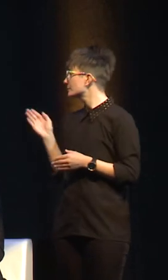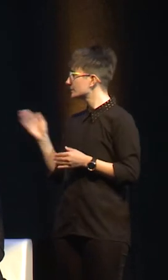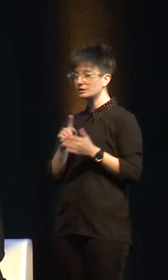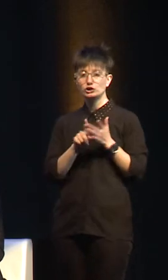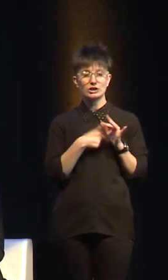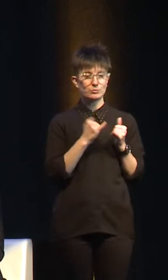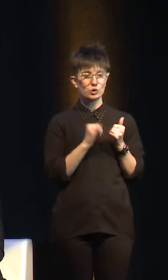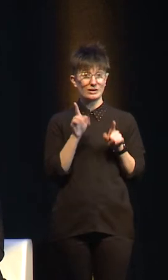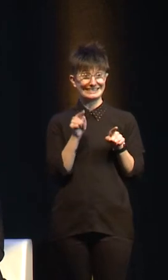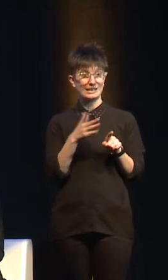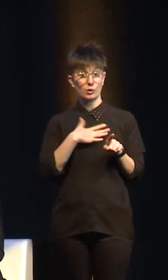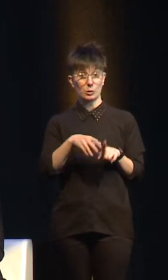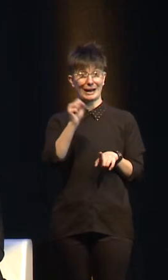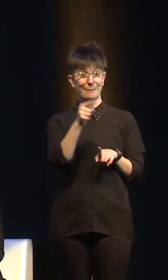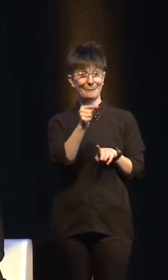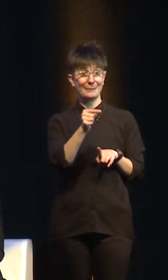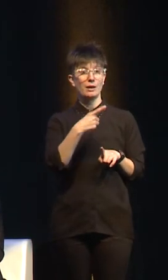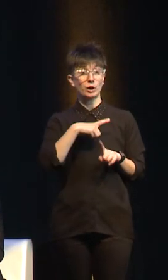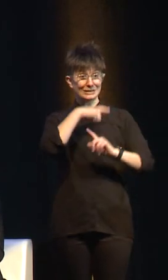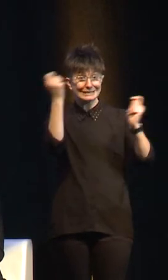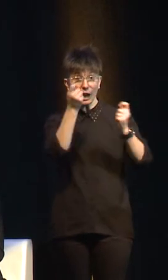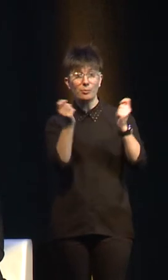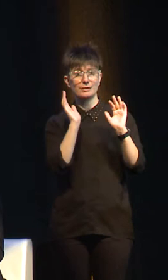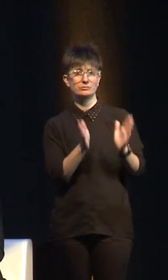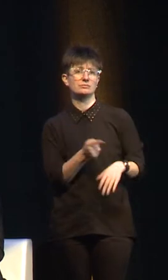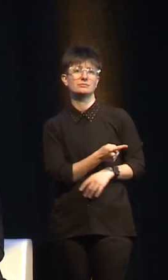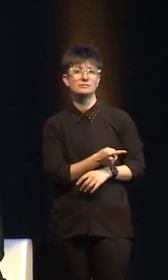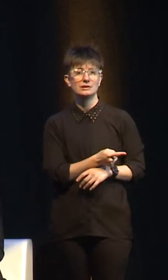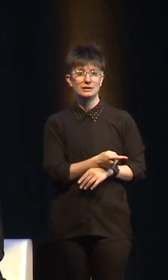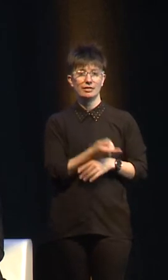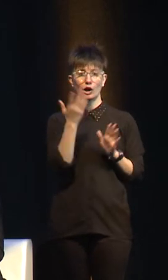to celebrate in this country and it's not widely known. The climate leaders coalition,